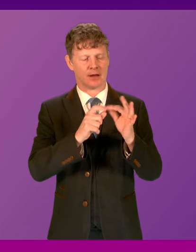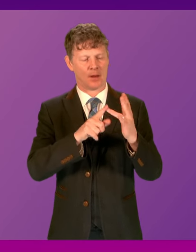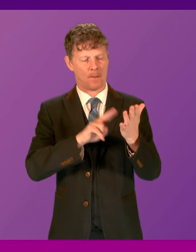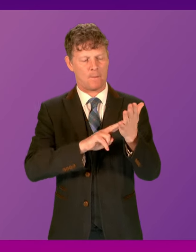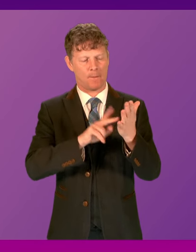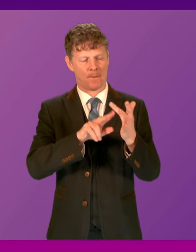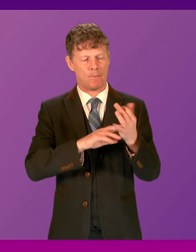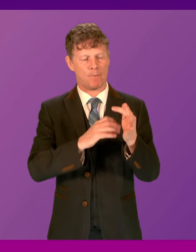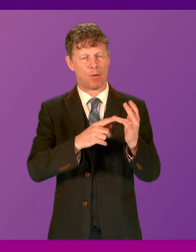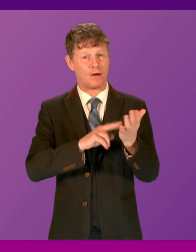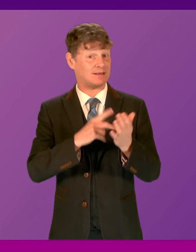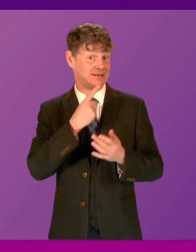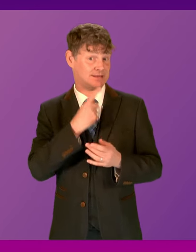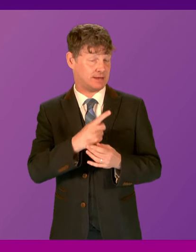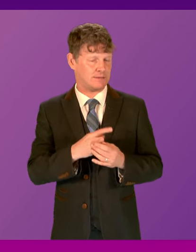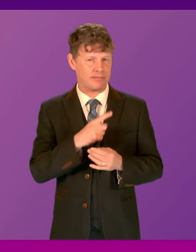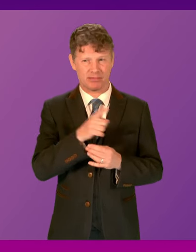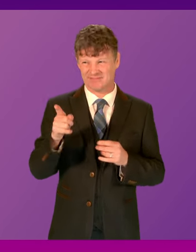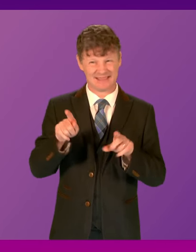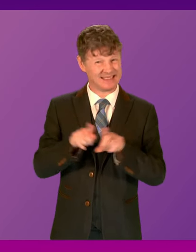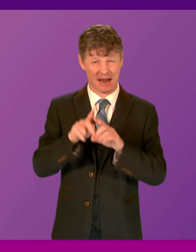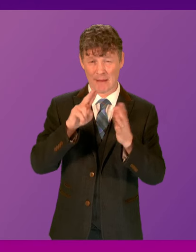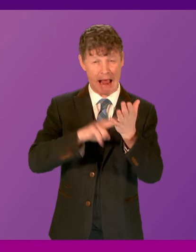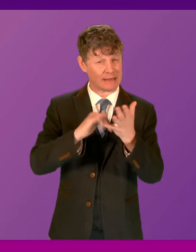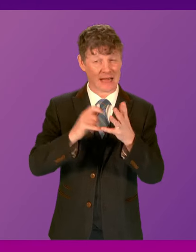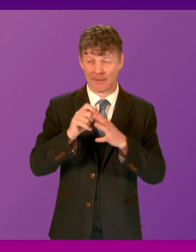“Like many of the SNP’s attempts at lawmaking,